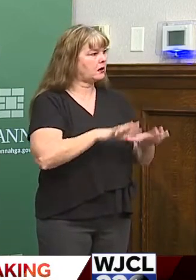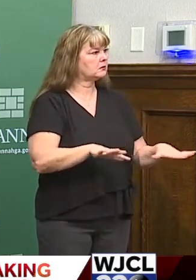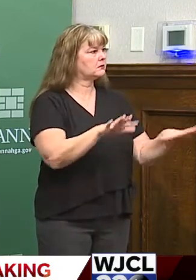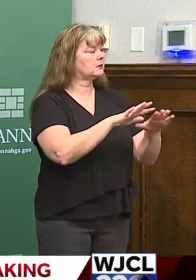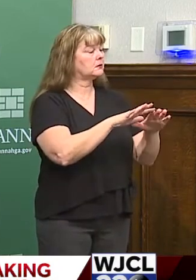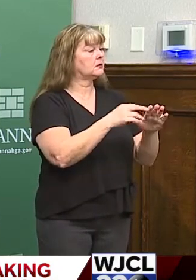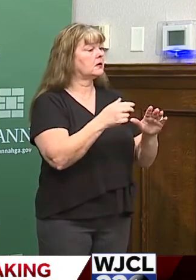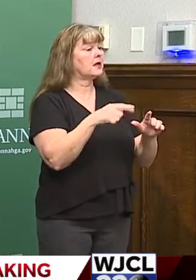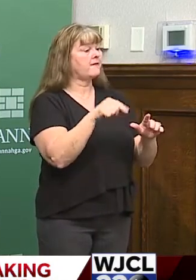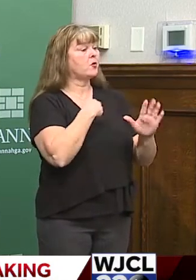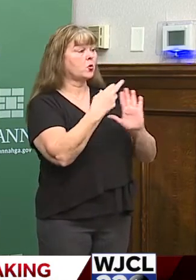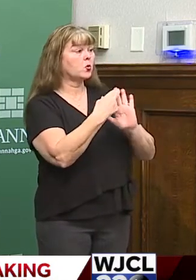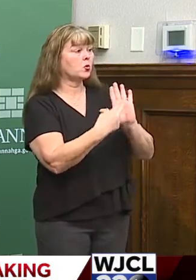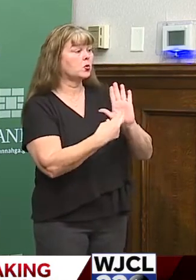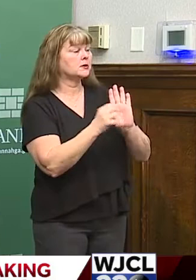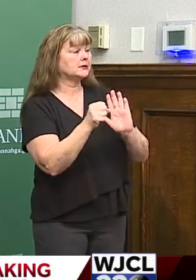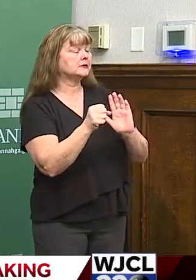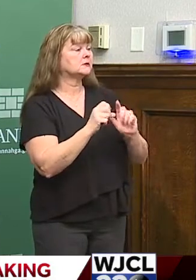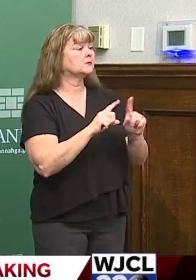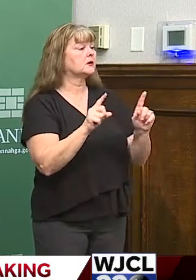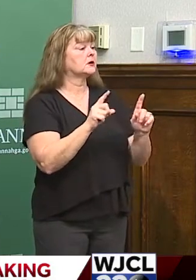AND WE WILL COVER A LOT MORE GROUND.